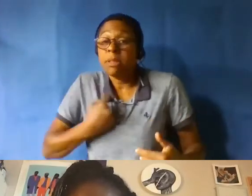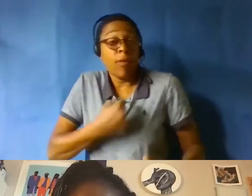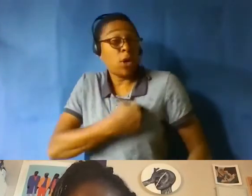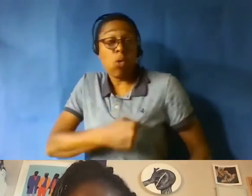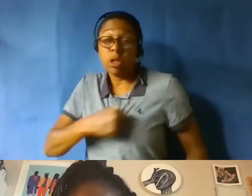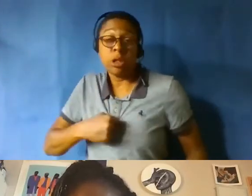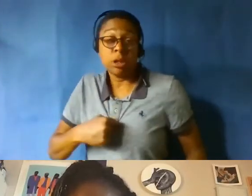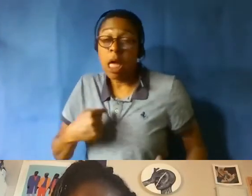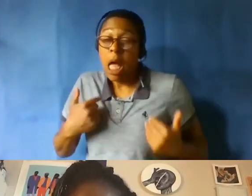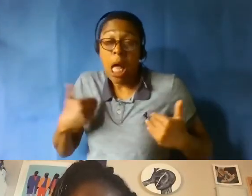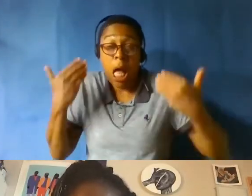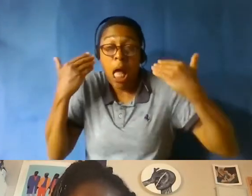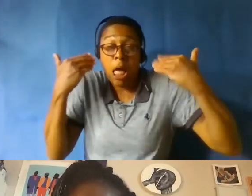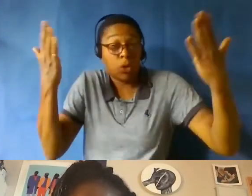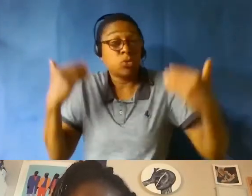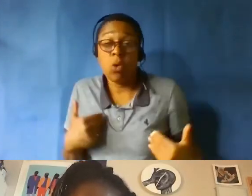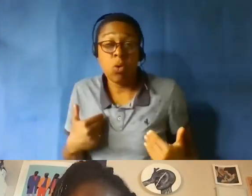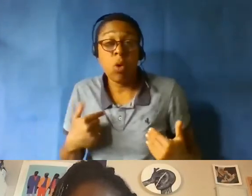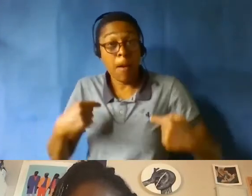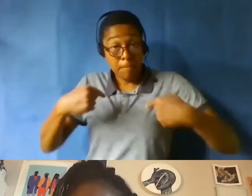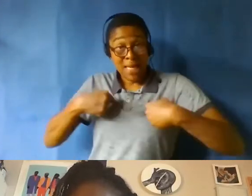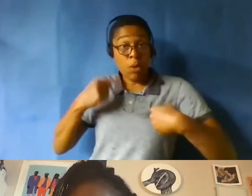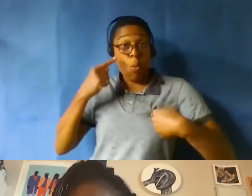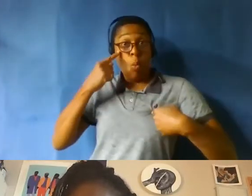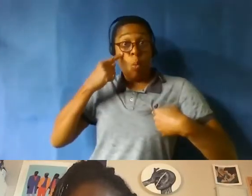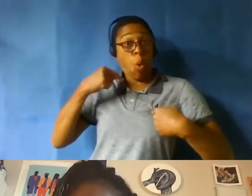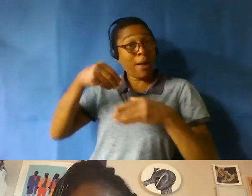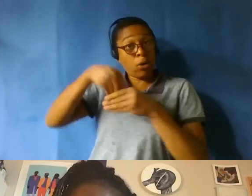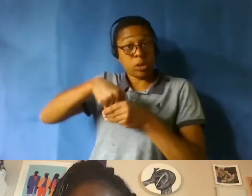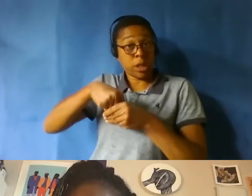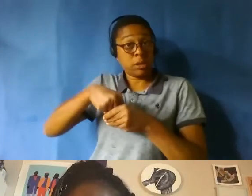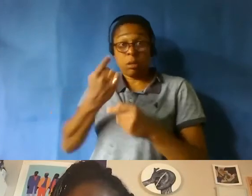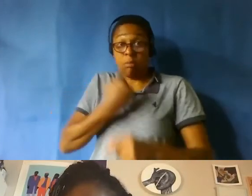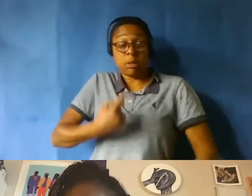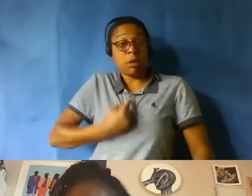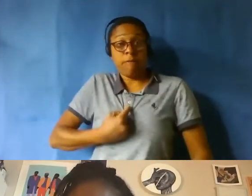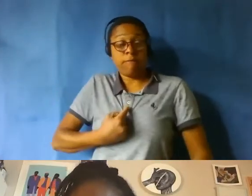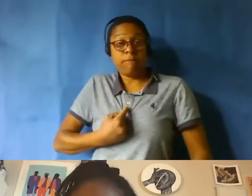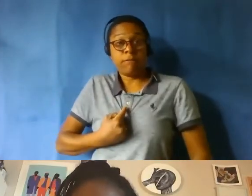from a white context as I do about the complexities of that question I think